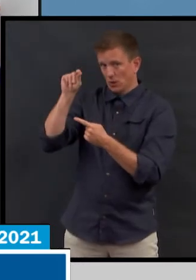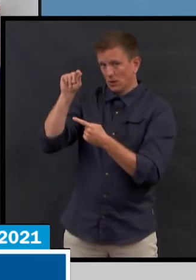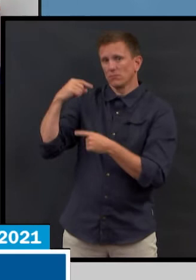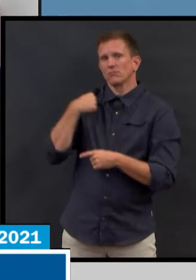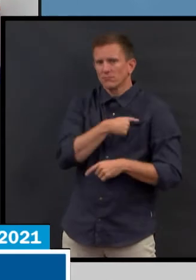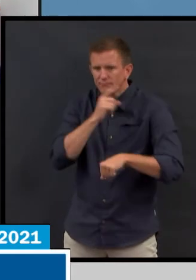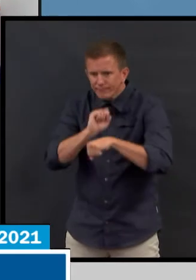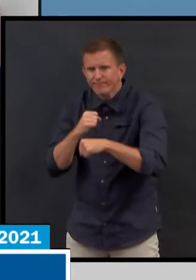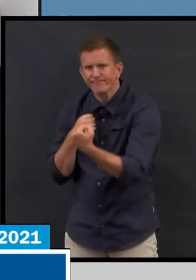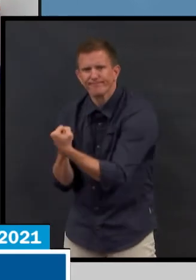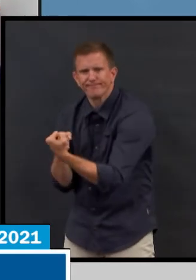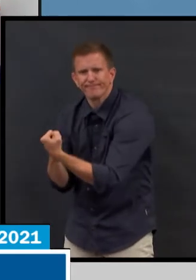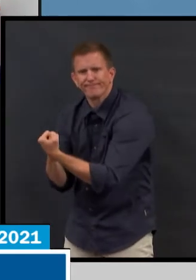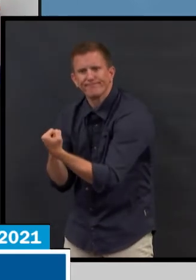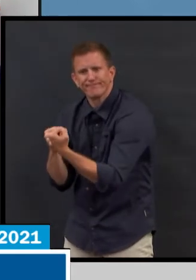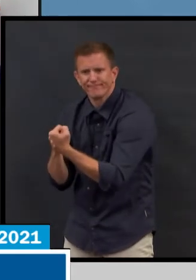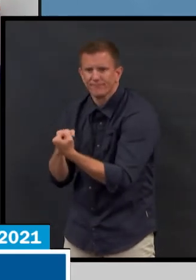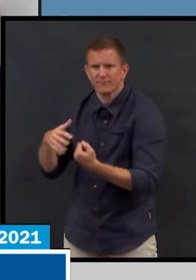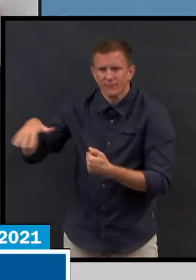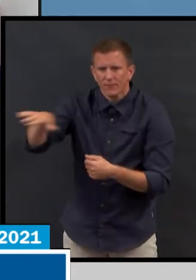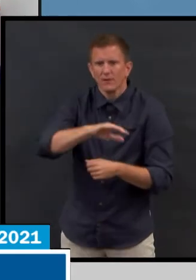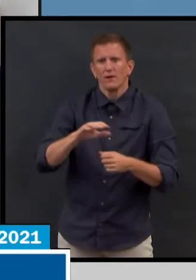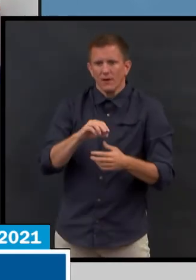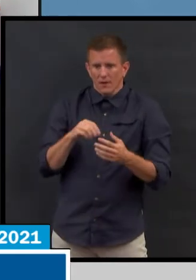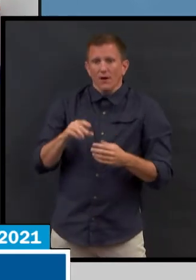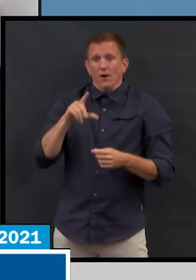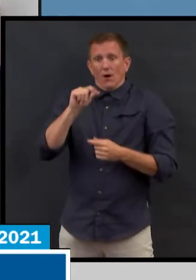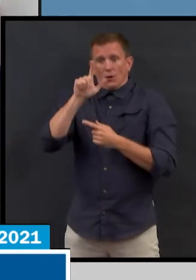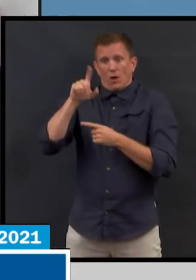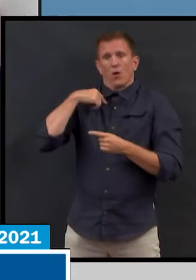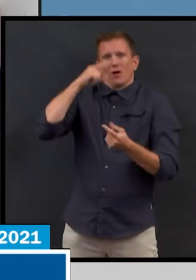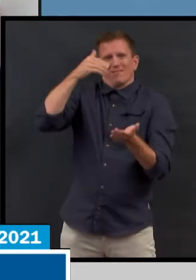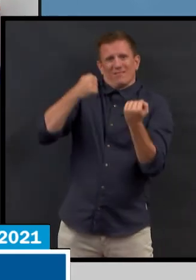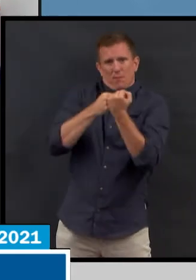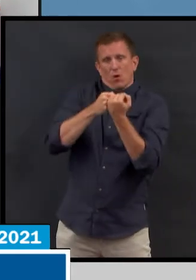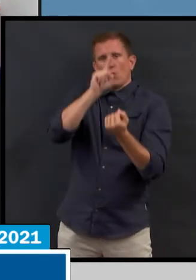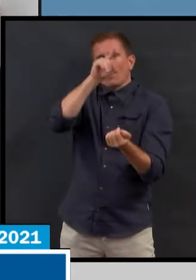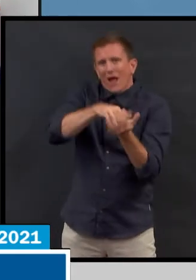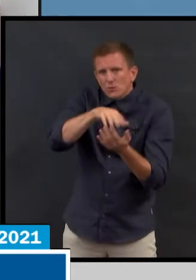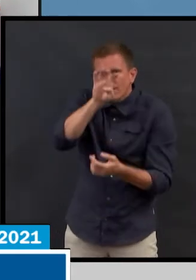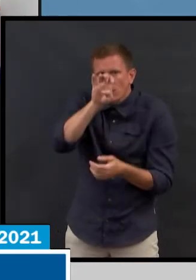encourage you to let your friends neighbors and anyone who is having one of those life